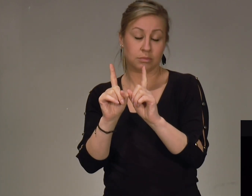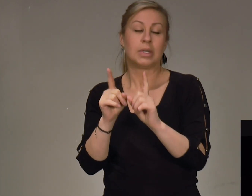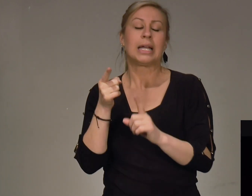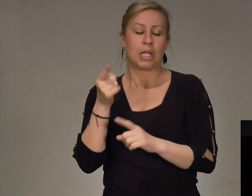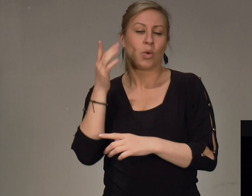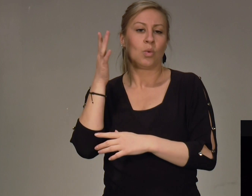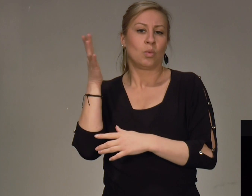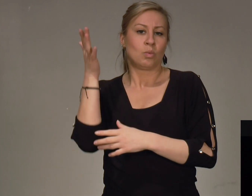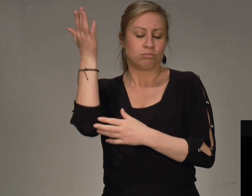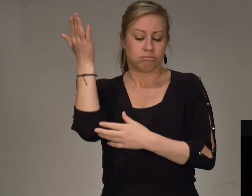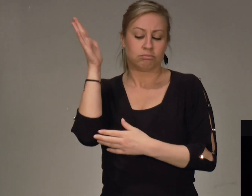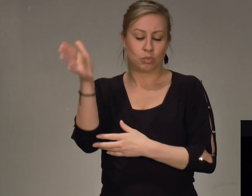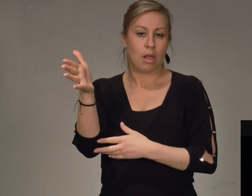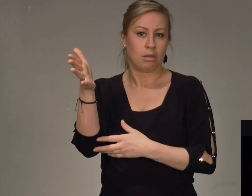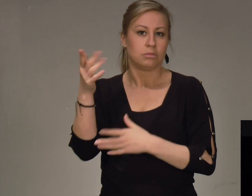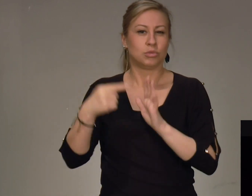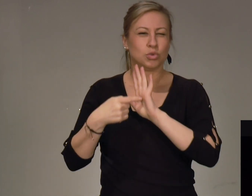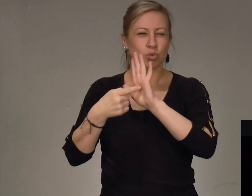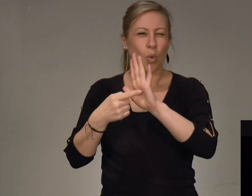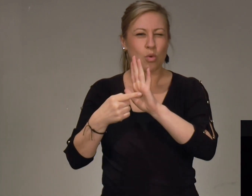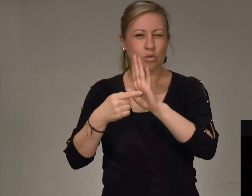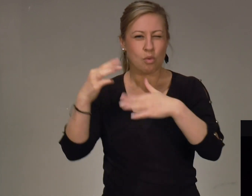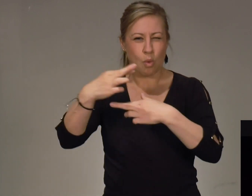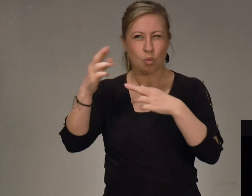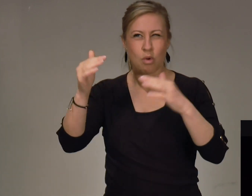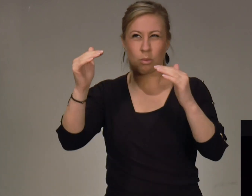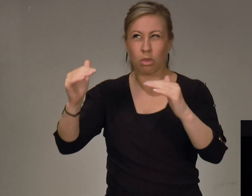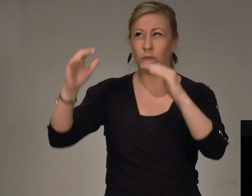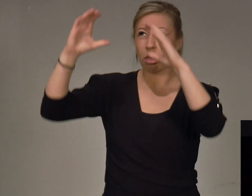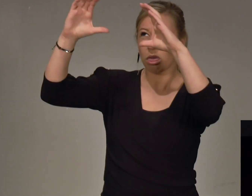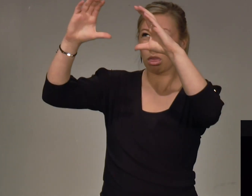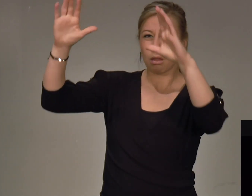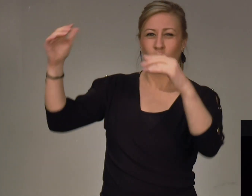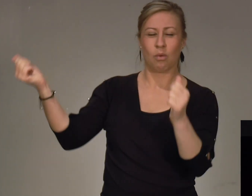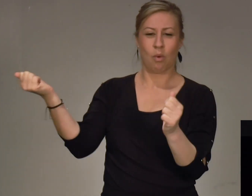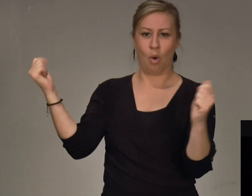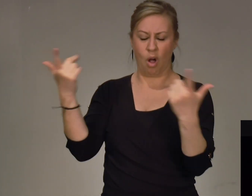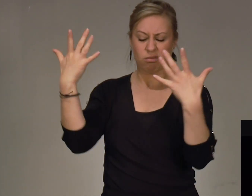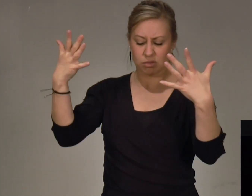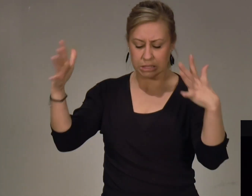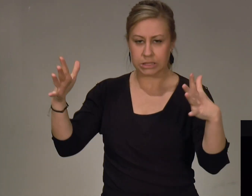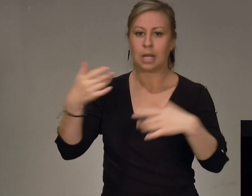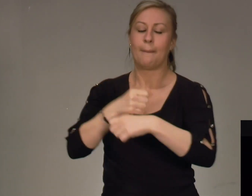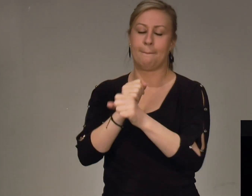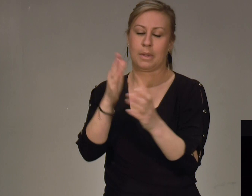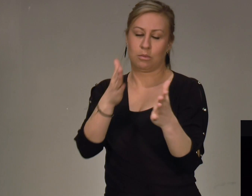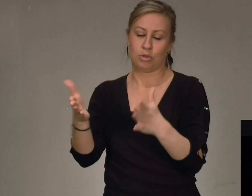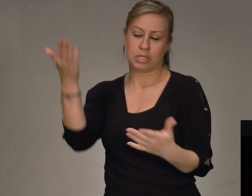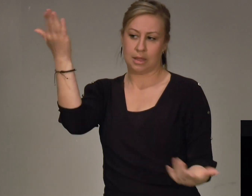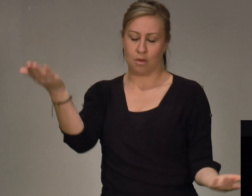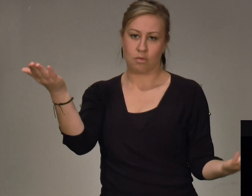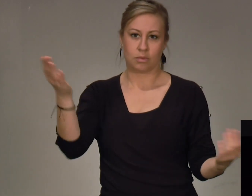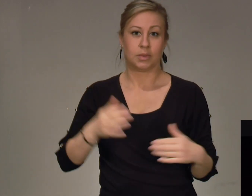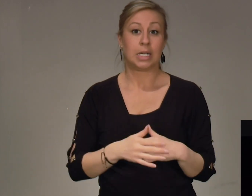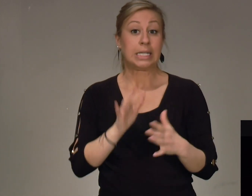room all furnished. Make preparations there." Jesus is giving Peter and John